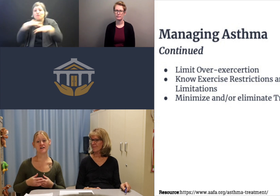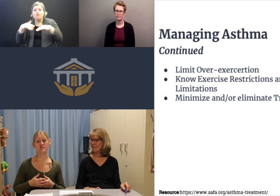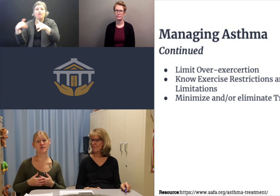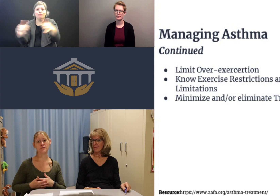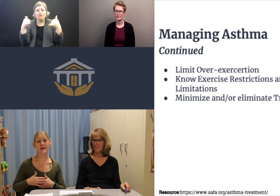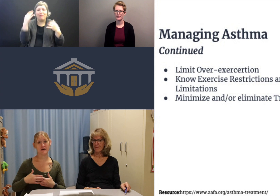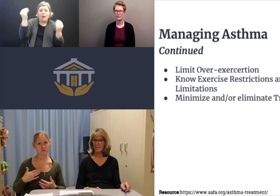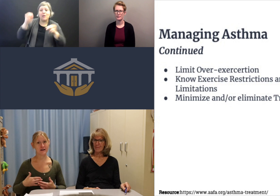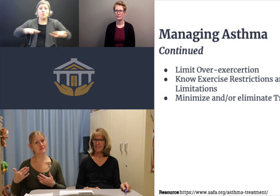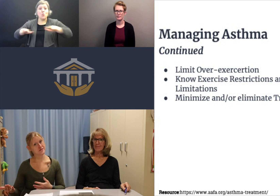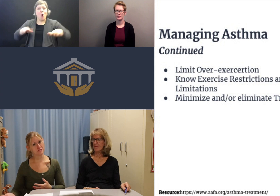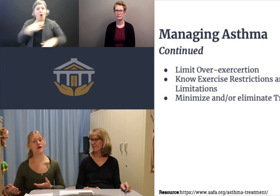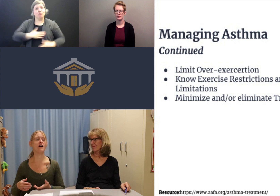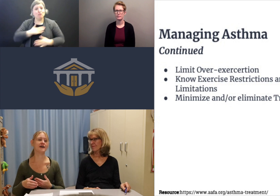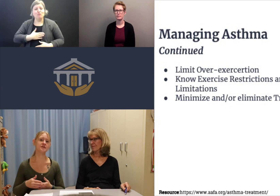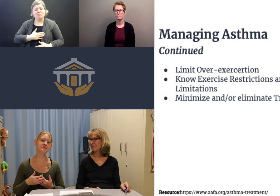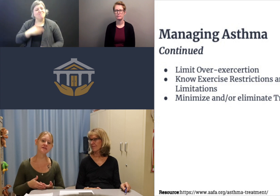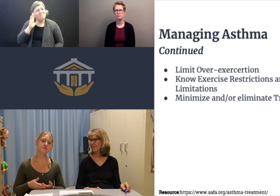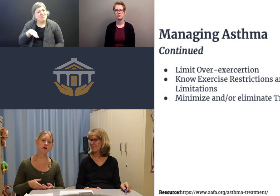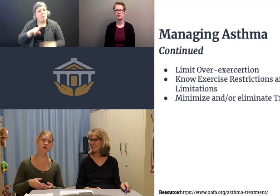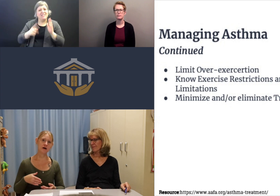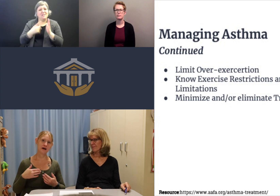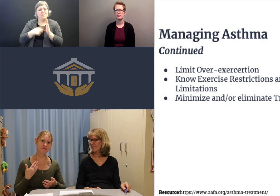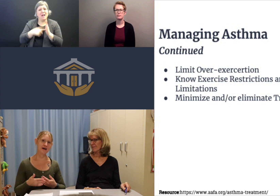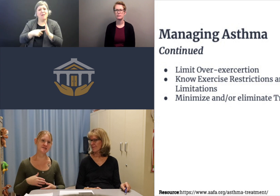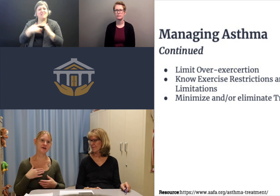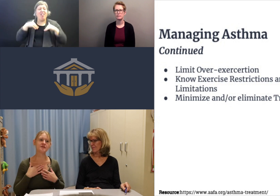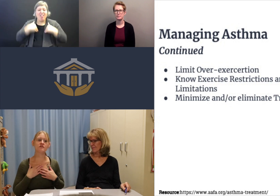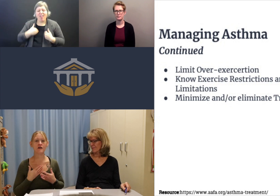you know, you can't run for too long and you have to let them know if they ask. Maybe their lungs